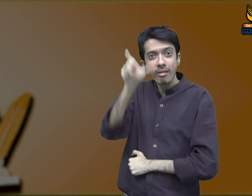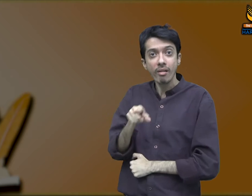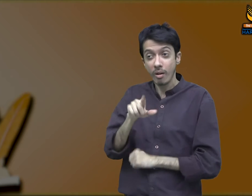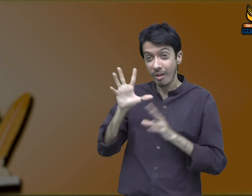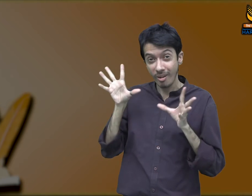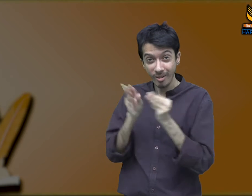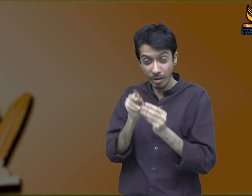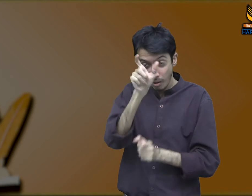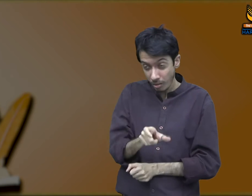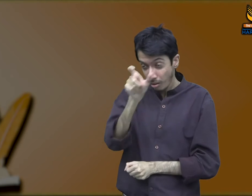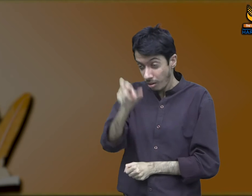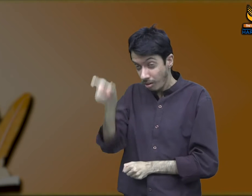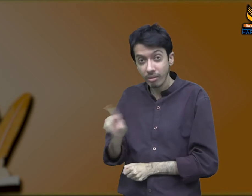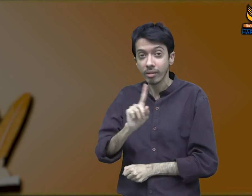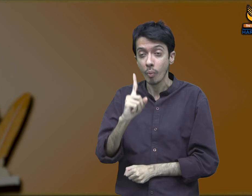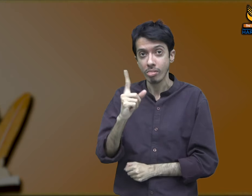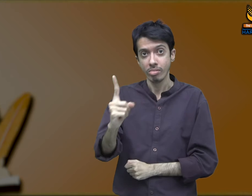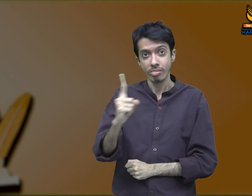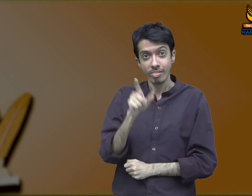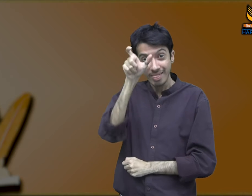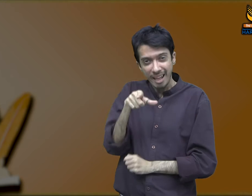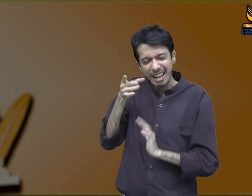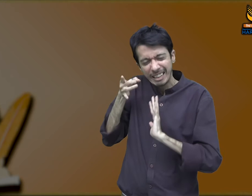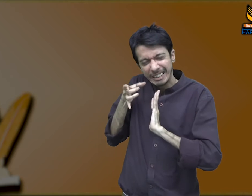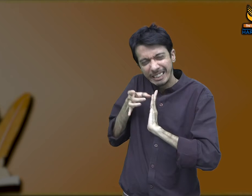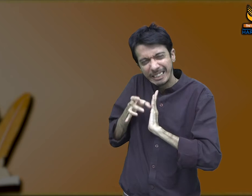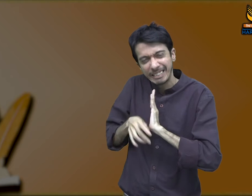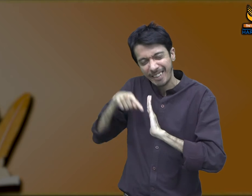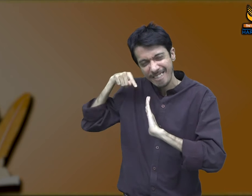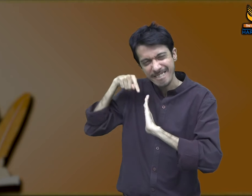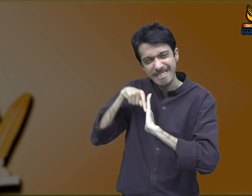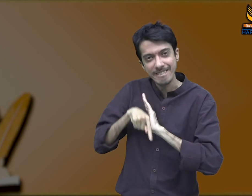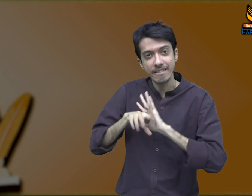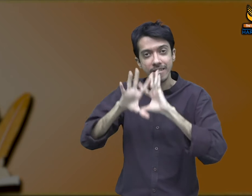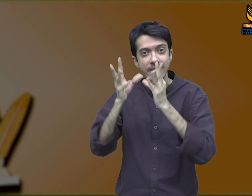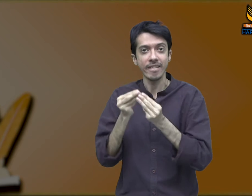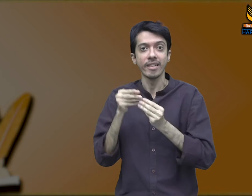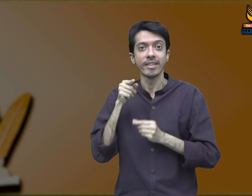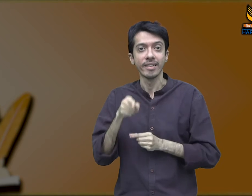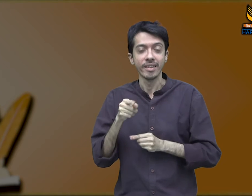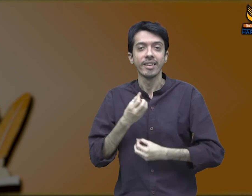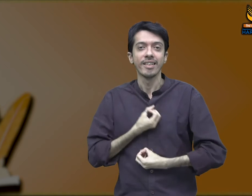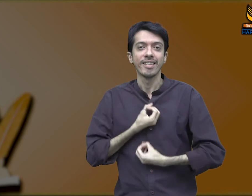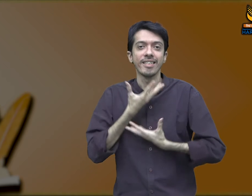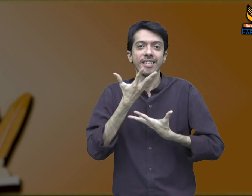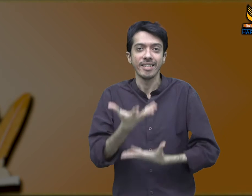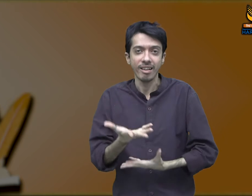Ode is written separately for different persons. So, ode is a form of lyric poetry expressing emotion,